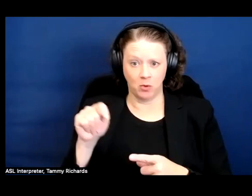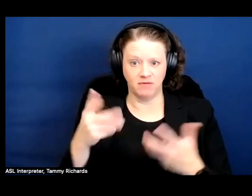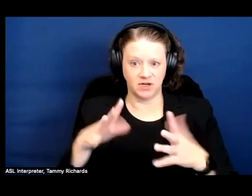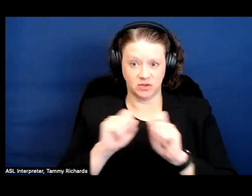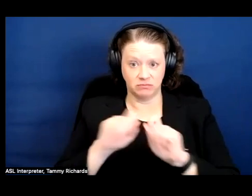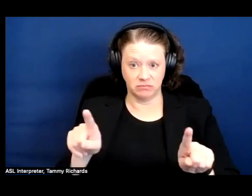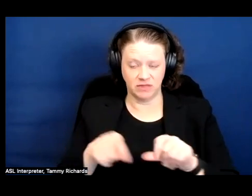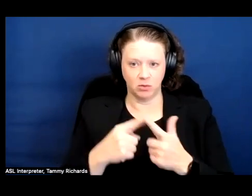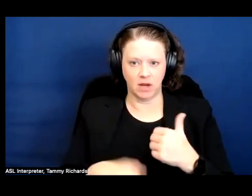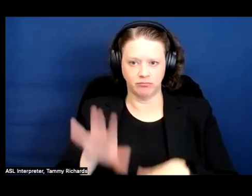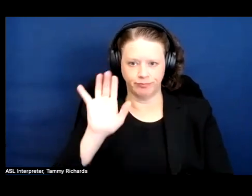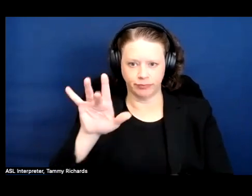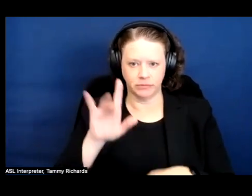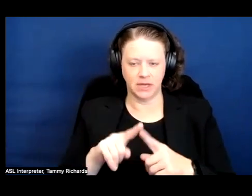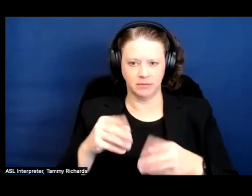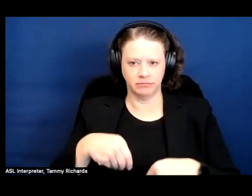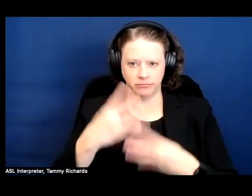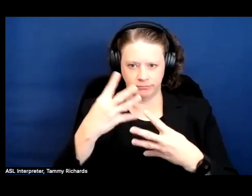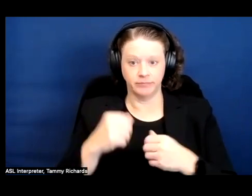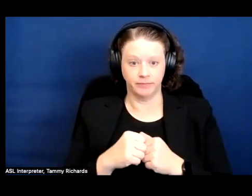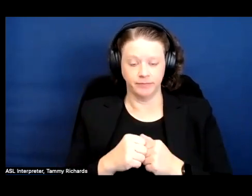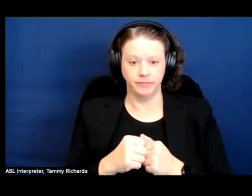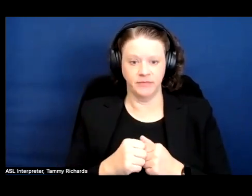for excluding a support animal.